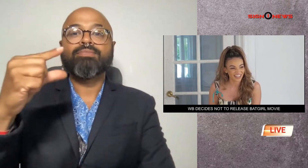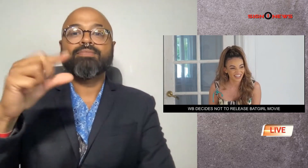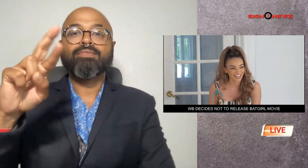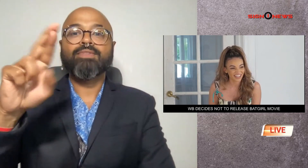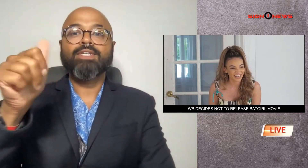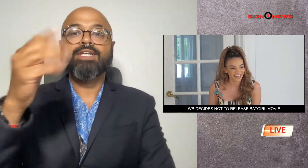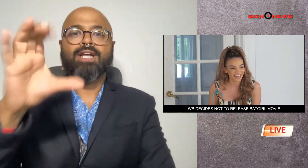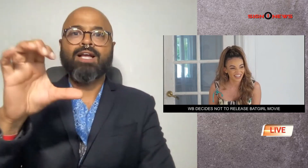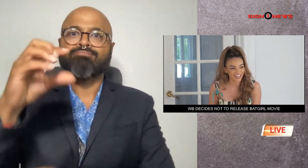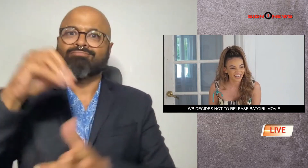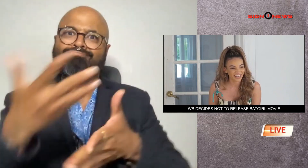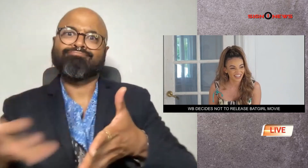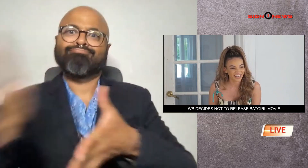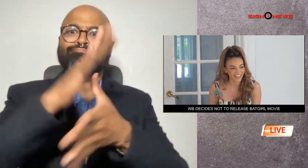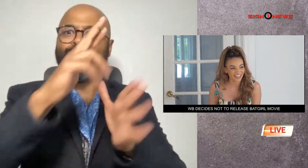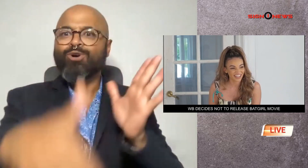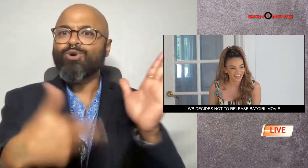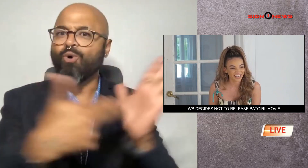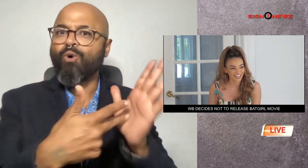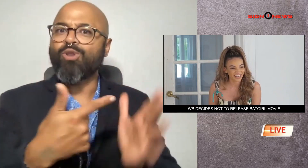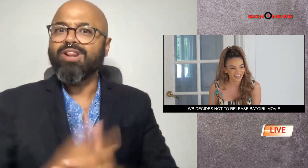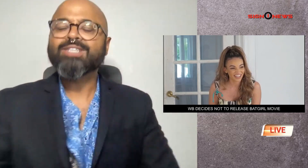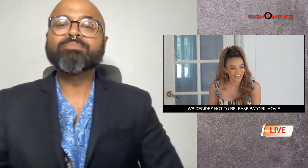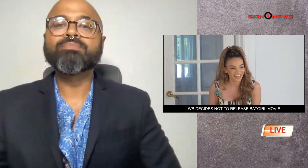the movie starred Leslie Grace in the starring role